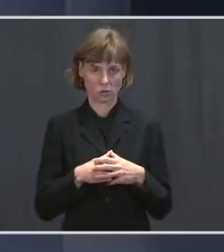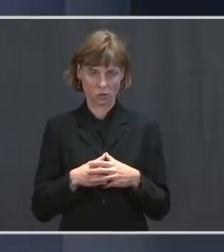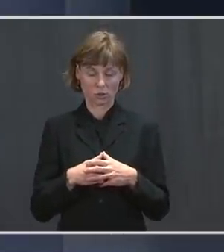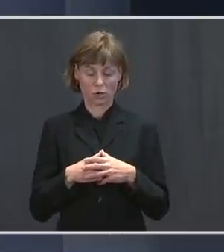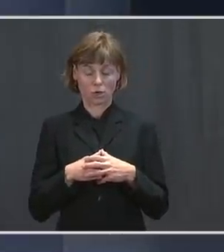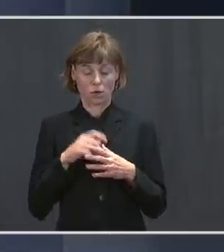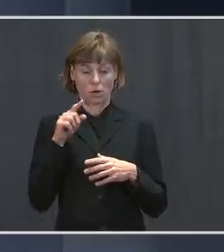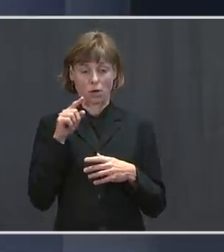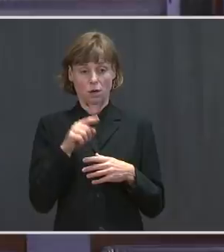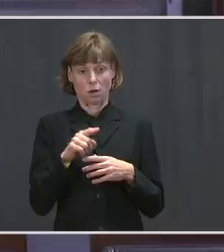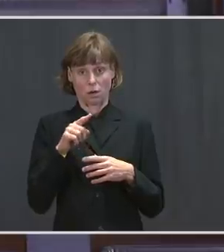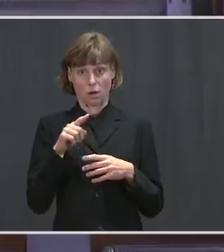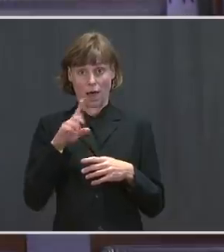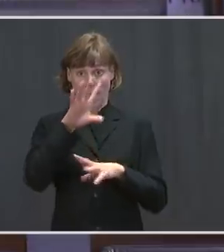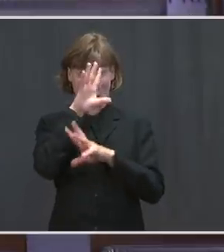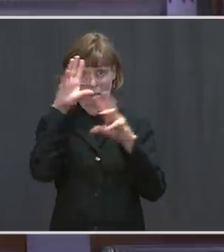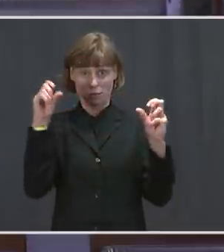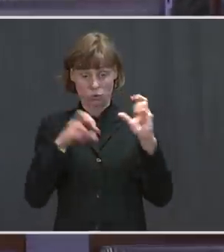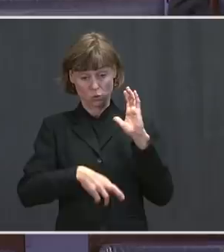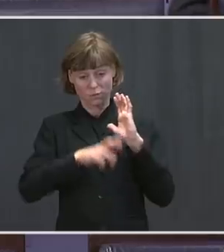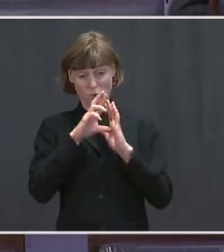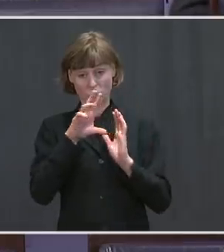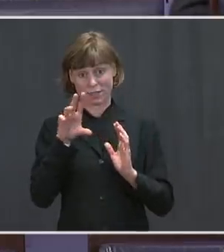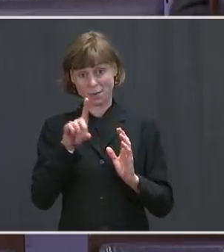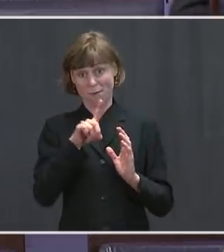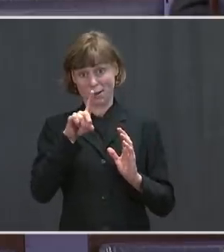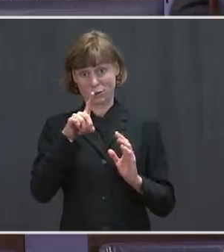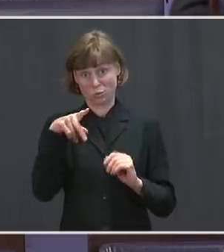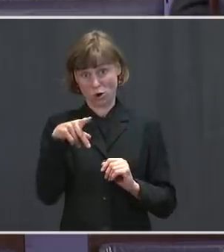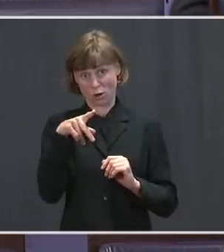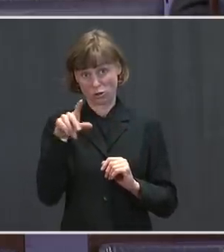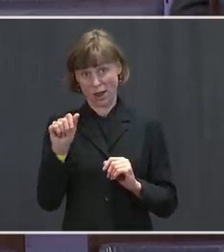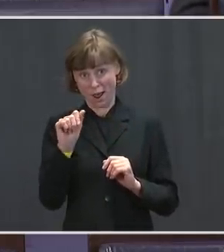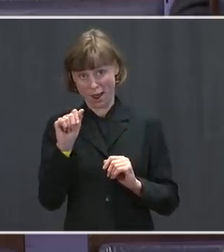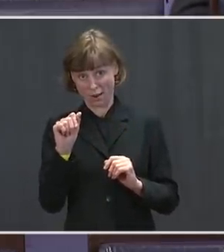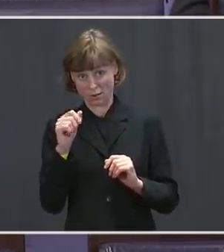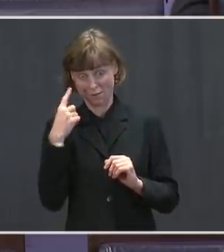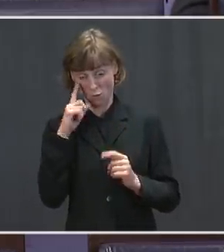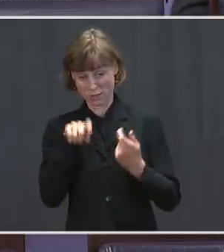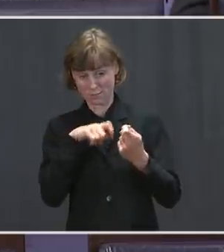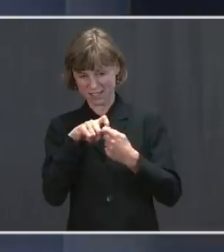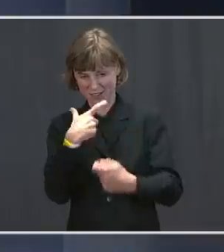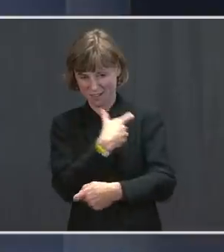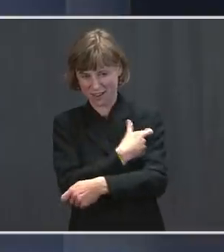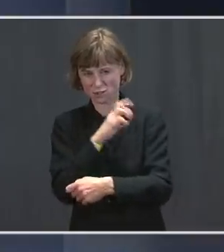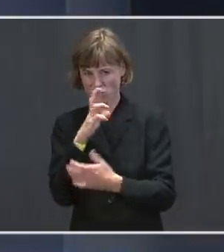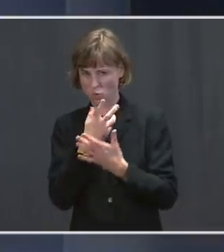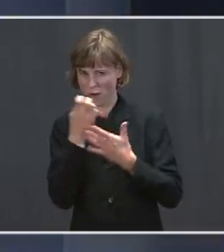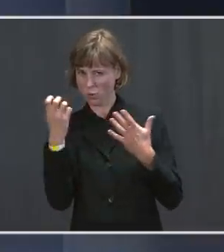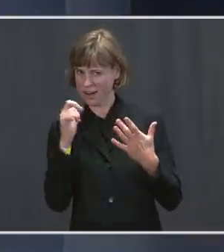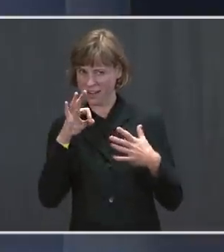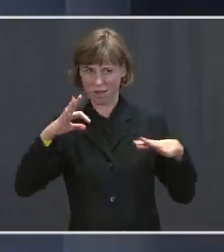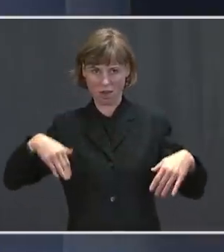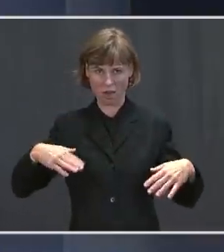to boost production of vaccines or vaccine equipment? And if not yet, why not? Ms. Psaki: So we talked about this